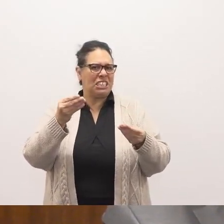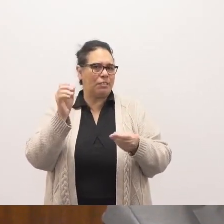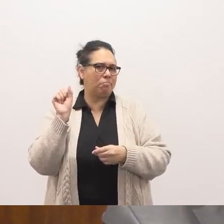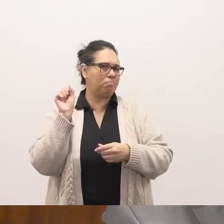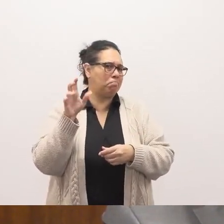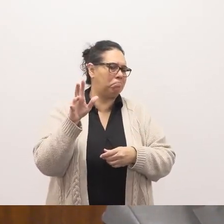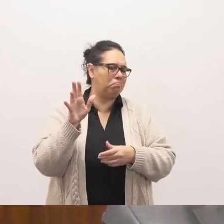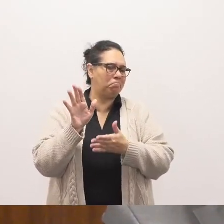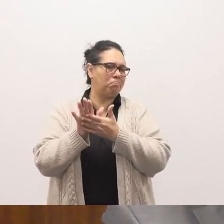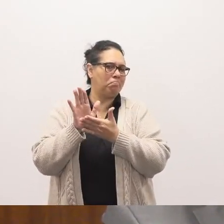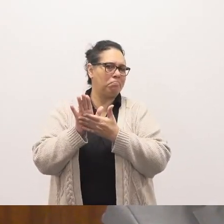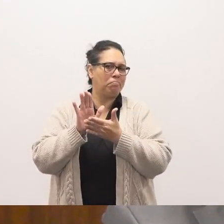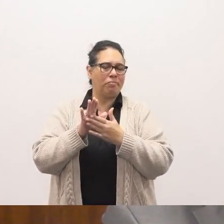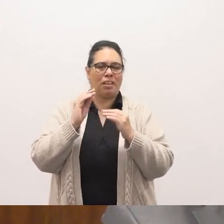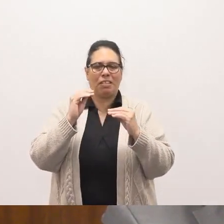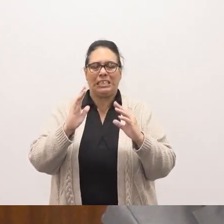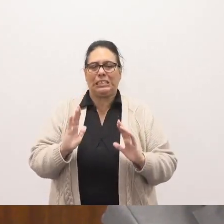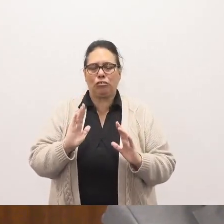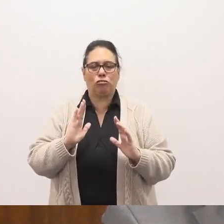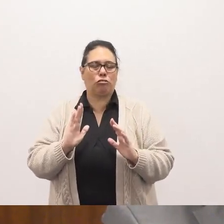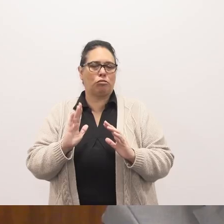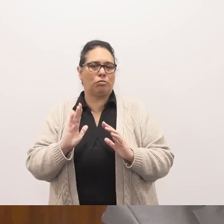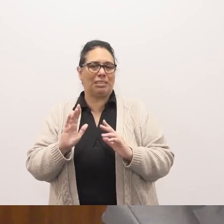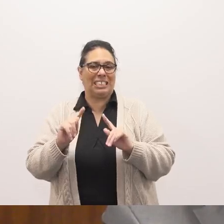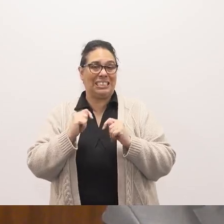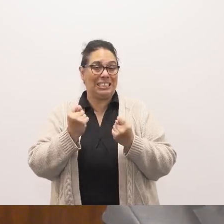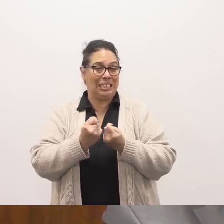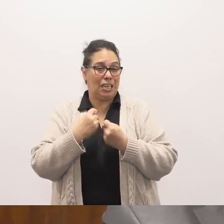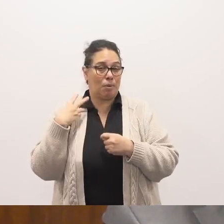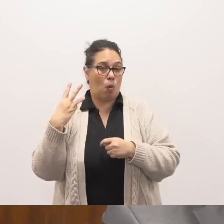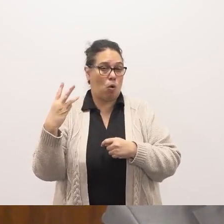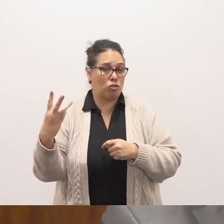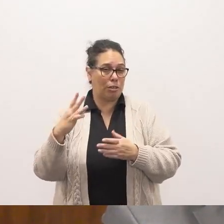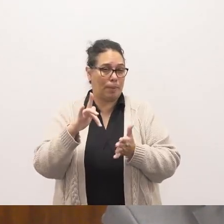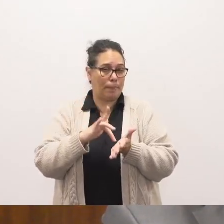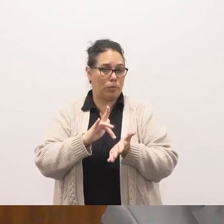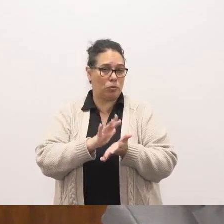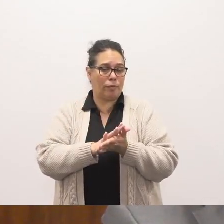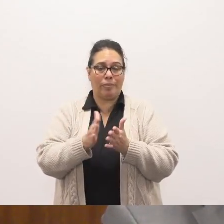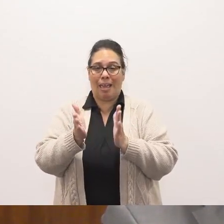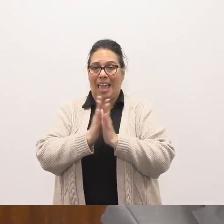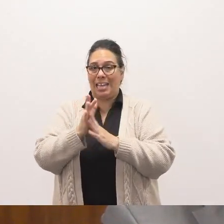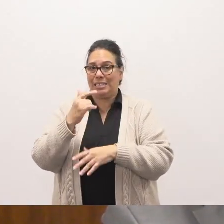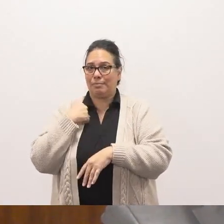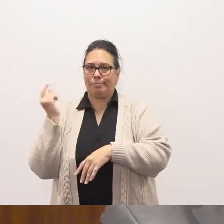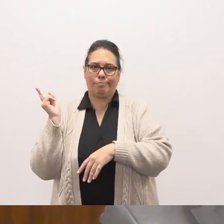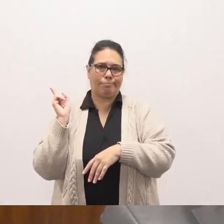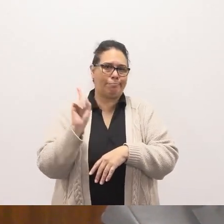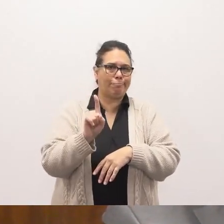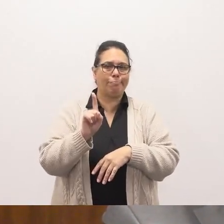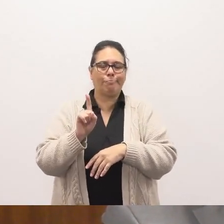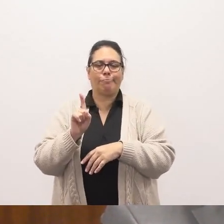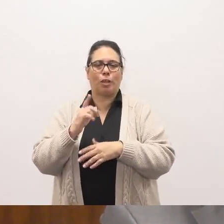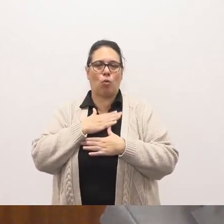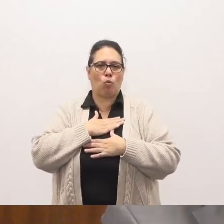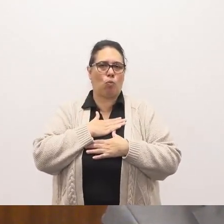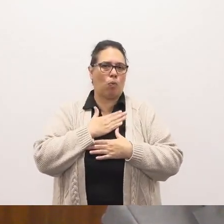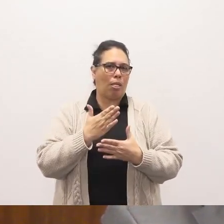to the teachers and team at Washington for asking me to come on campus and were willing to share with me some